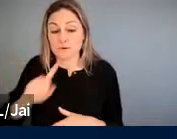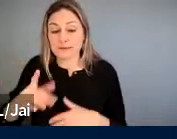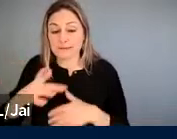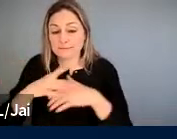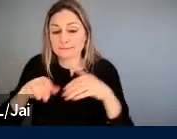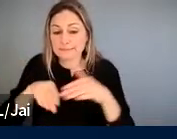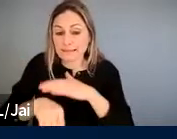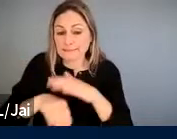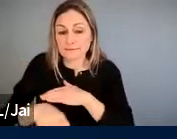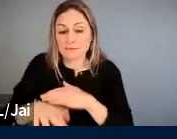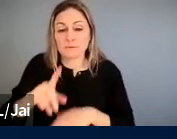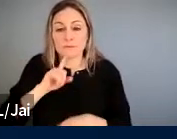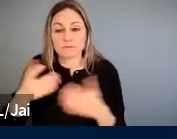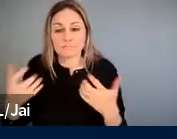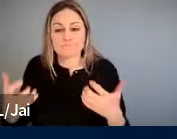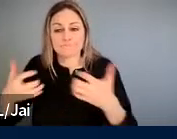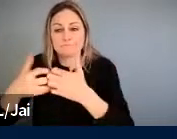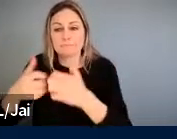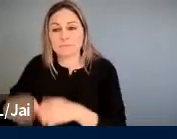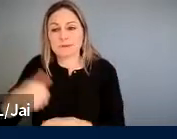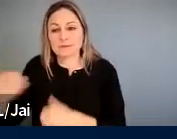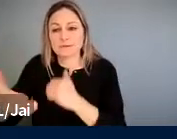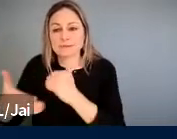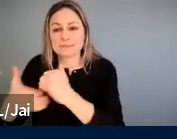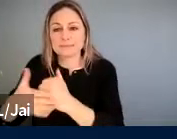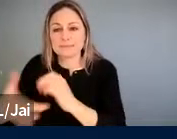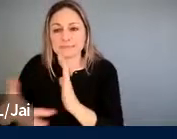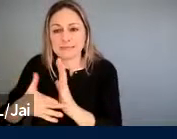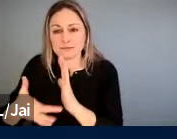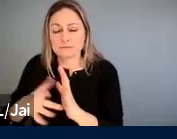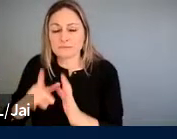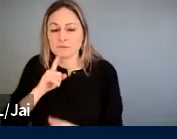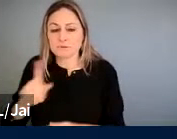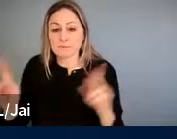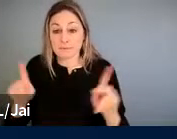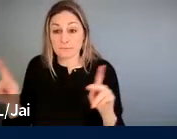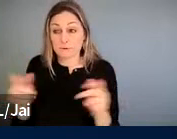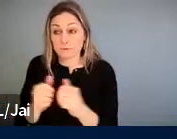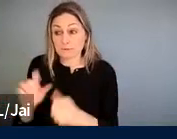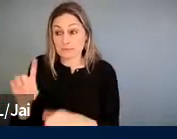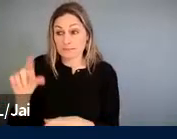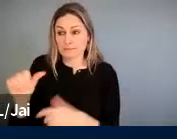with other assistive technologies to ensure that people with disabilities have equal access to that